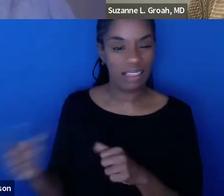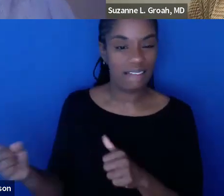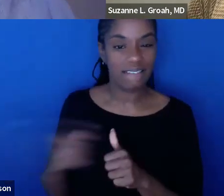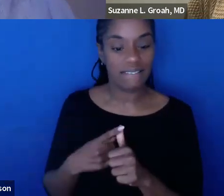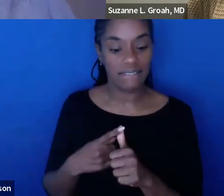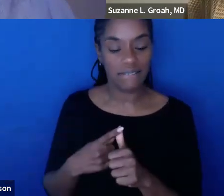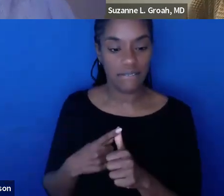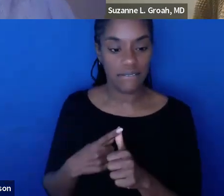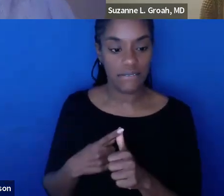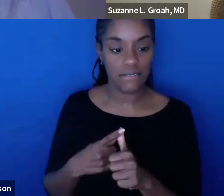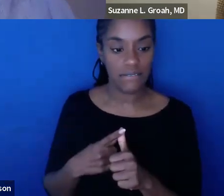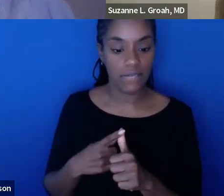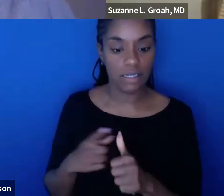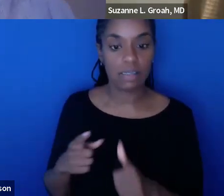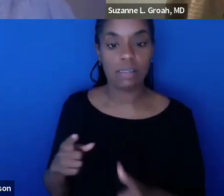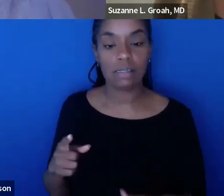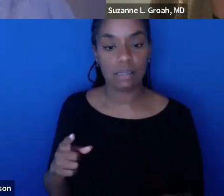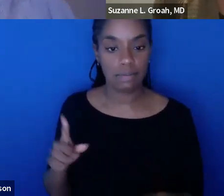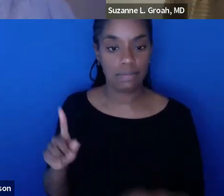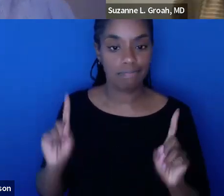little bit earlier, like ideally maybe around six months or so.